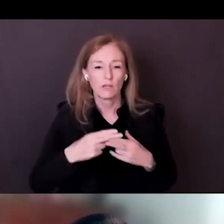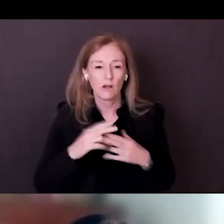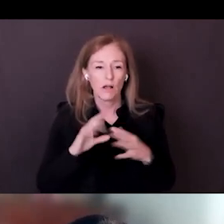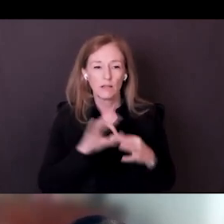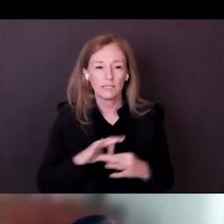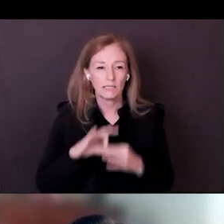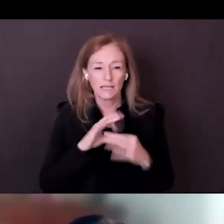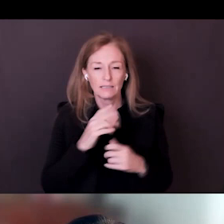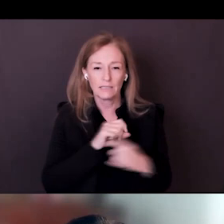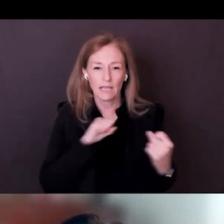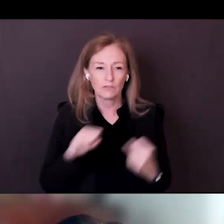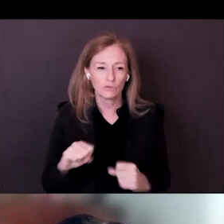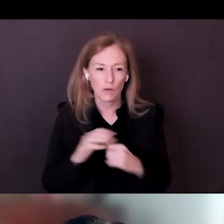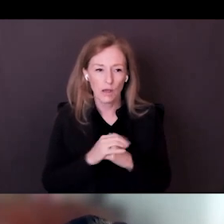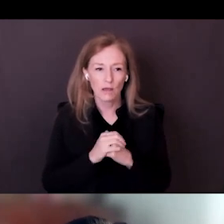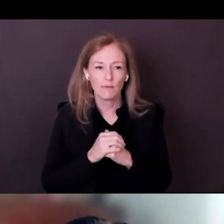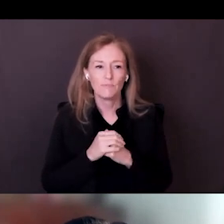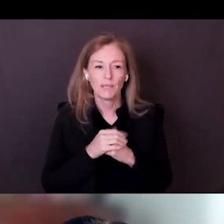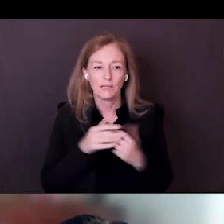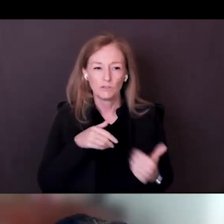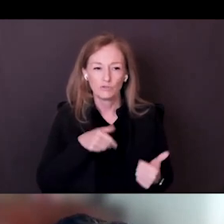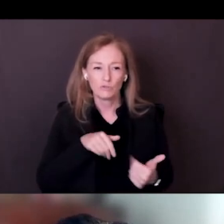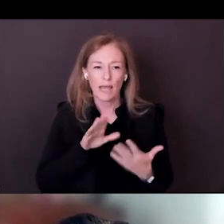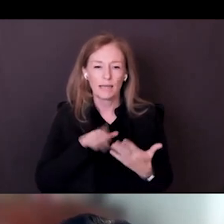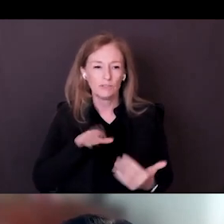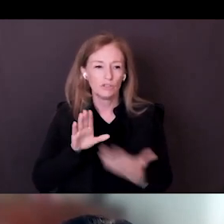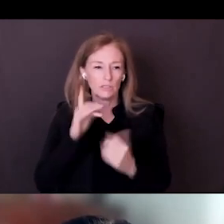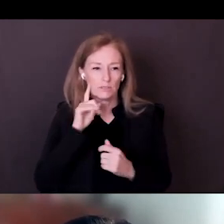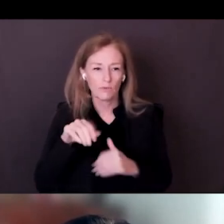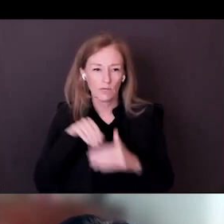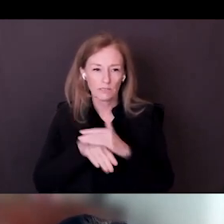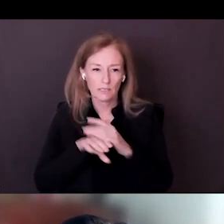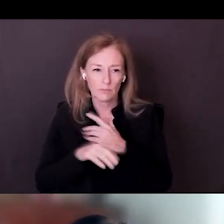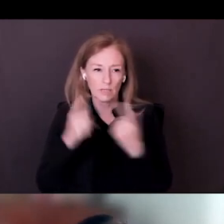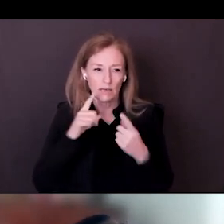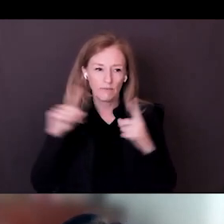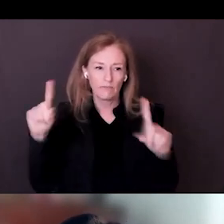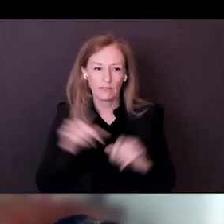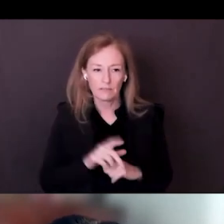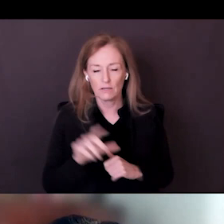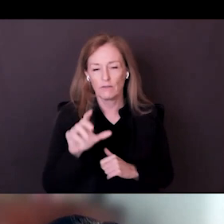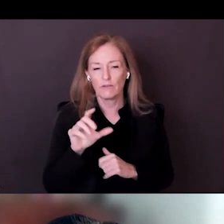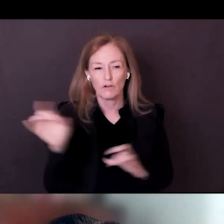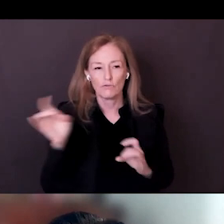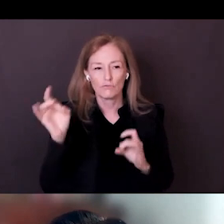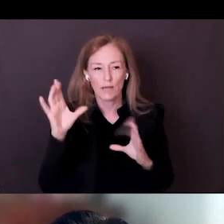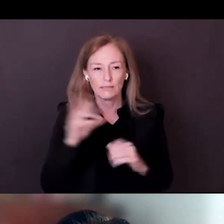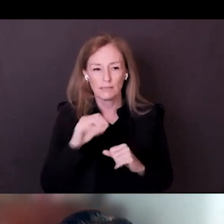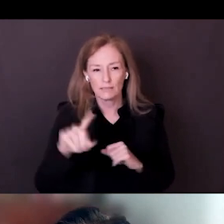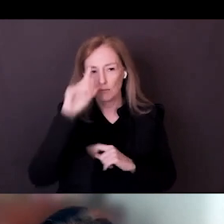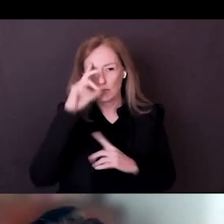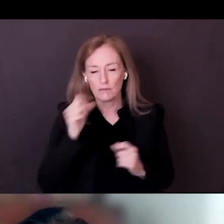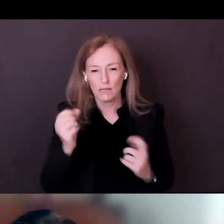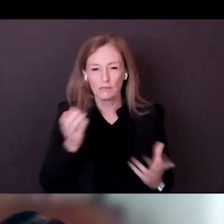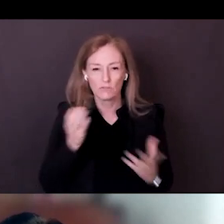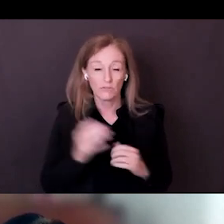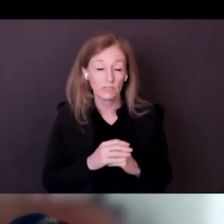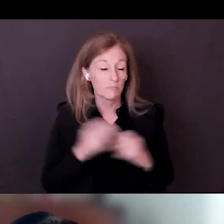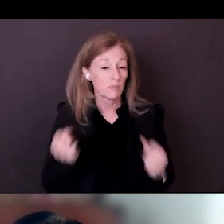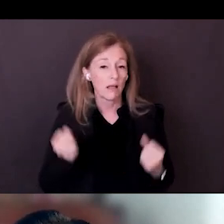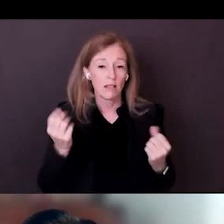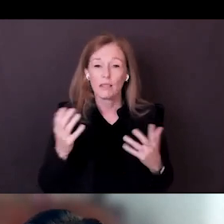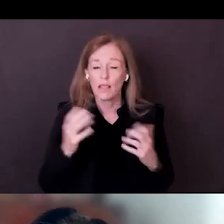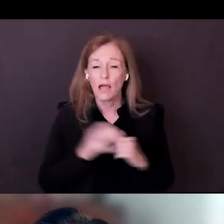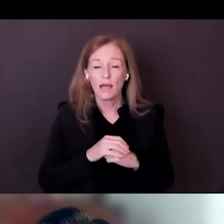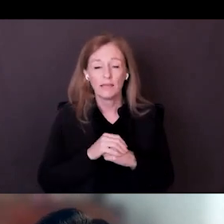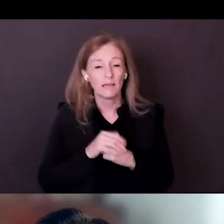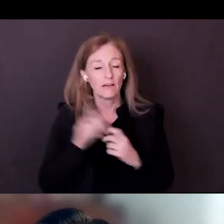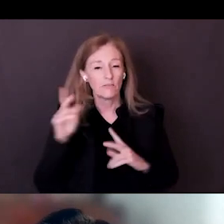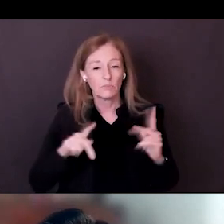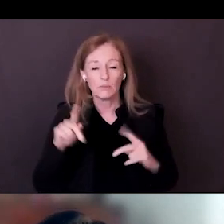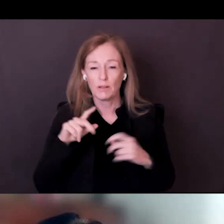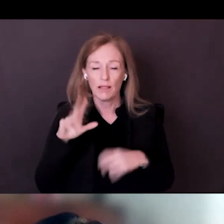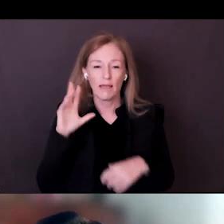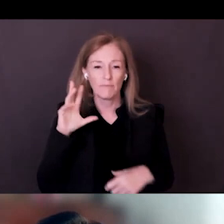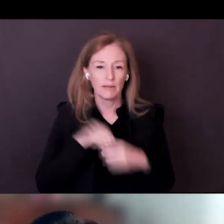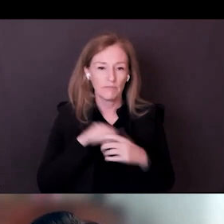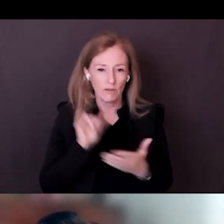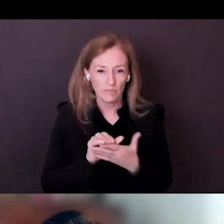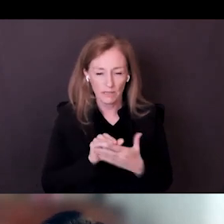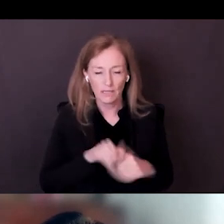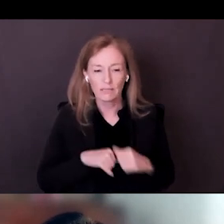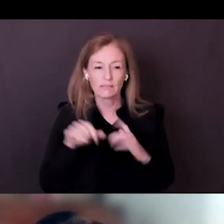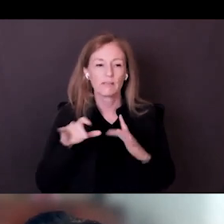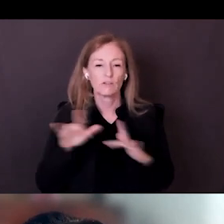CONNECTIVE AND ACCESSIBLE SERVICES. TODAY I AM GOING TO HIGHLIGHT